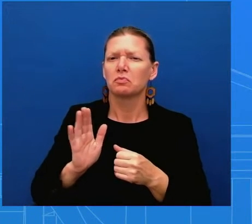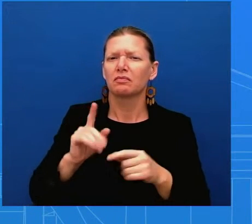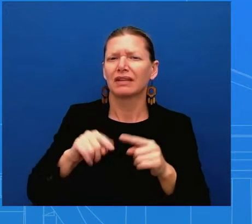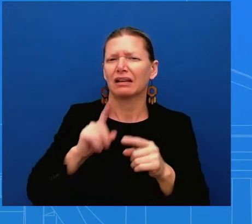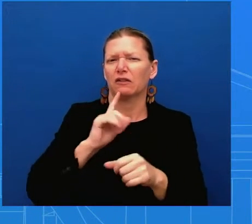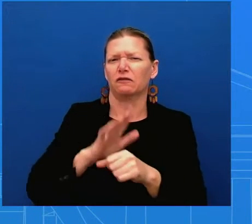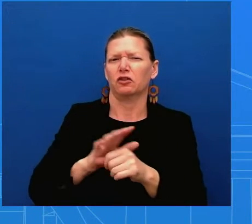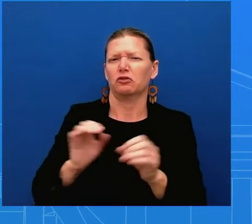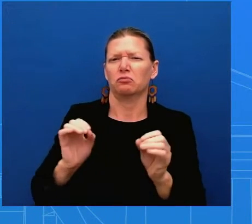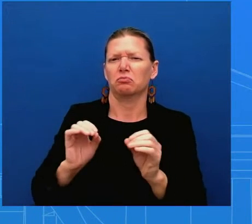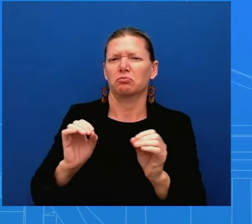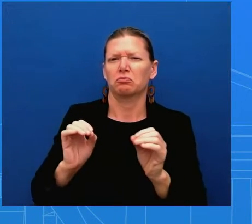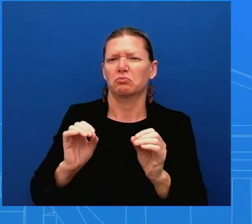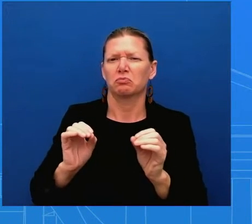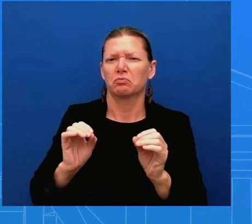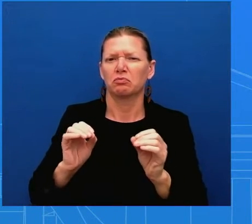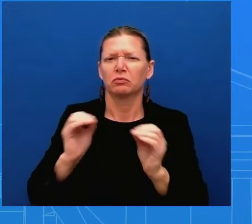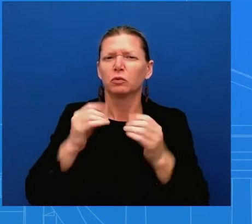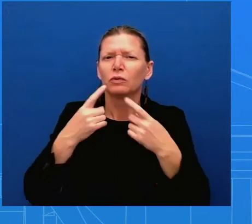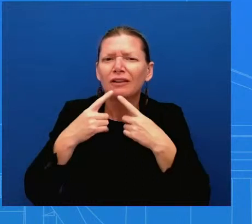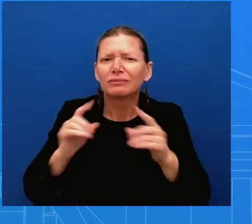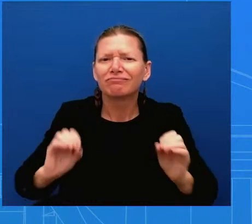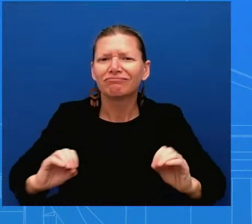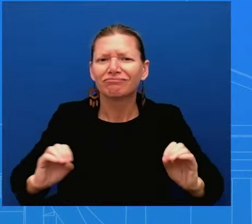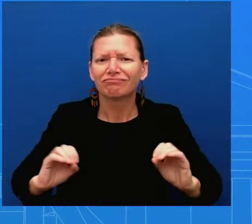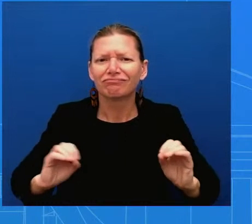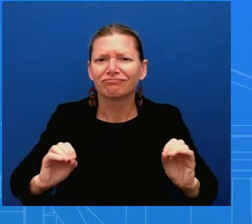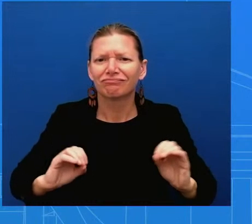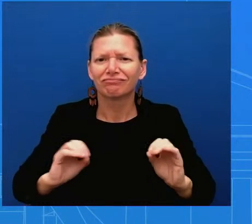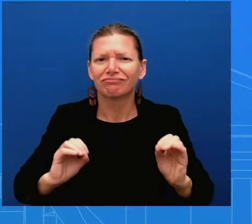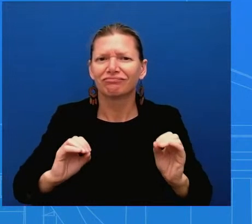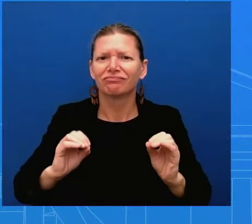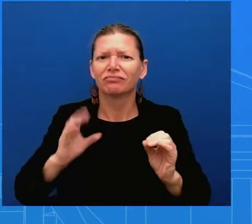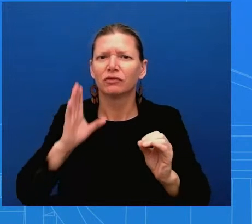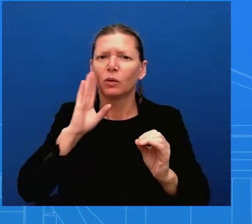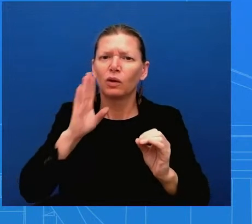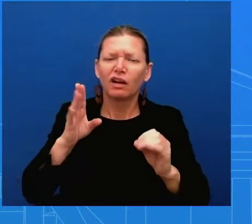And so, obviously, we're going to look at everything. Go ahead.